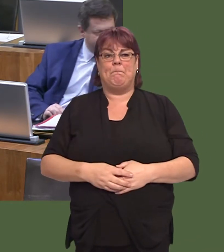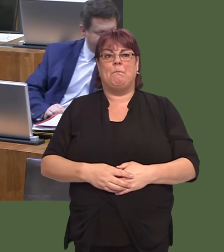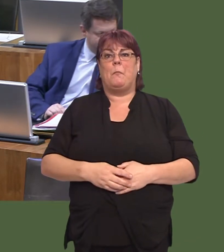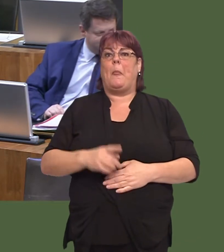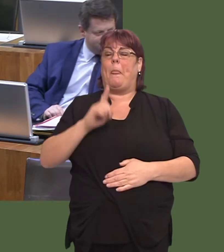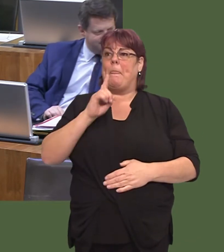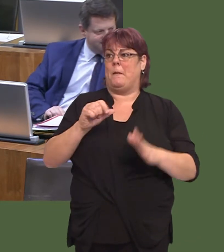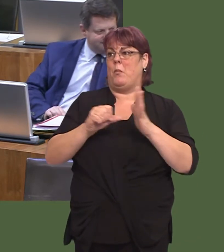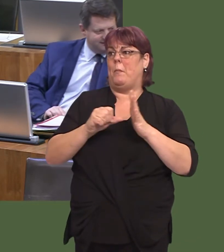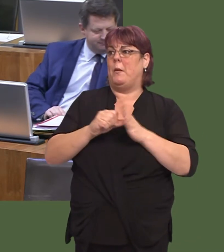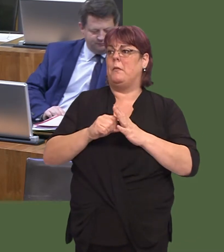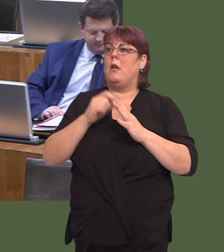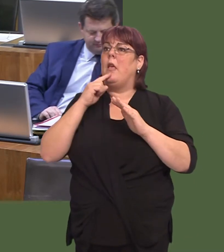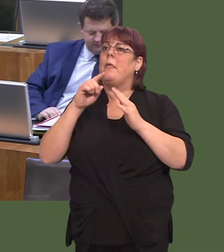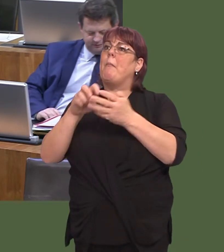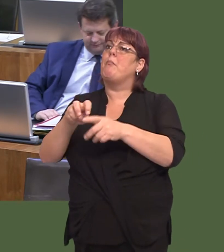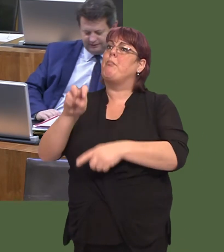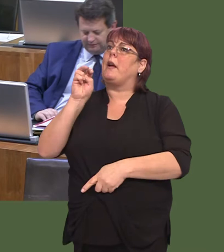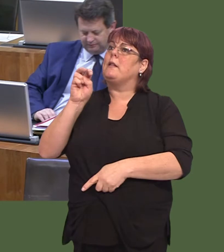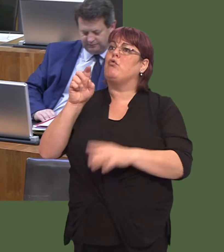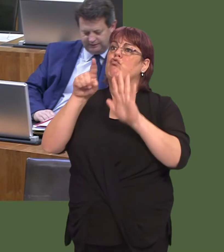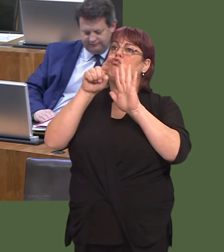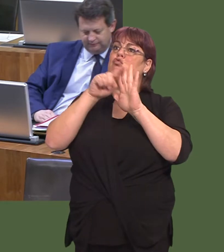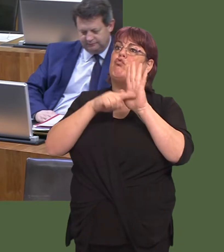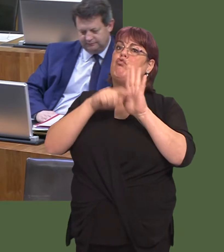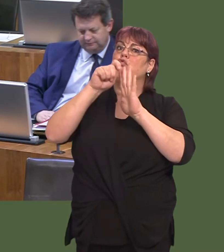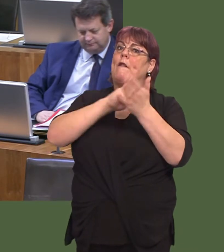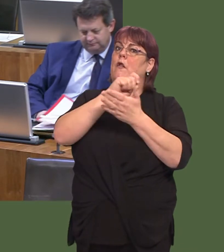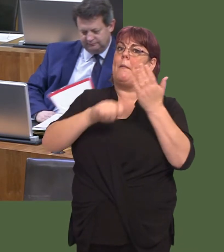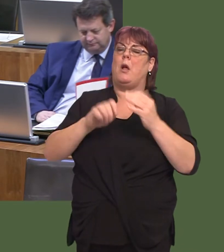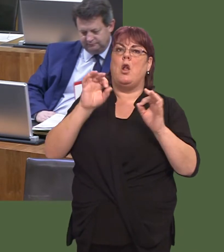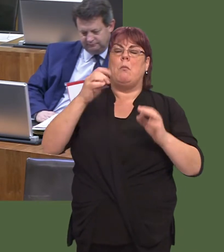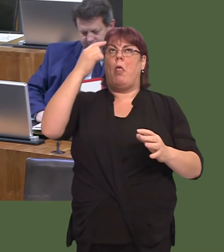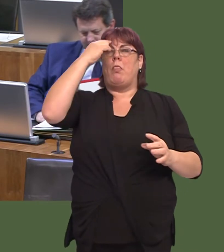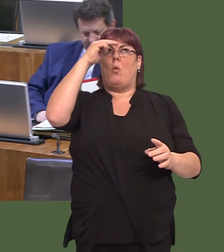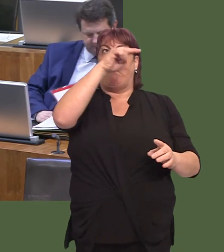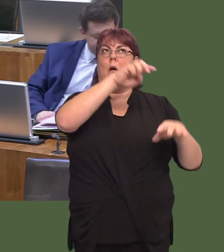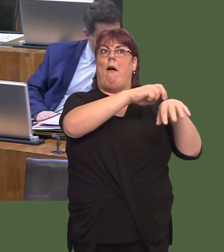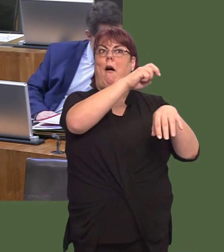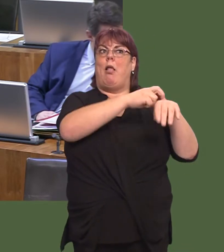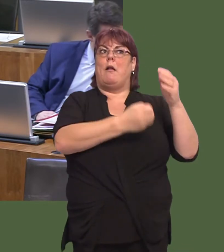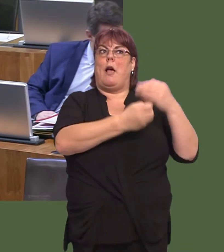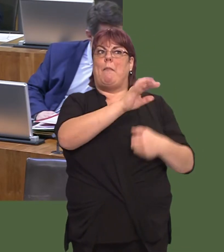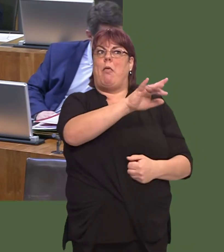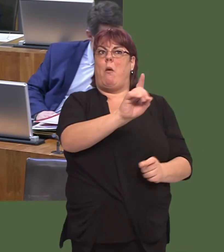In the Brexit referendum, nobody thought about Ireland and nobody thought about that border, and itís still an intractable problem.